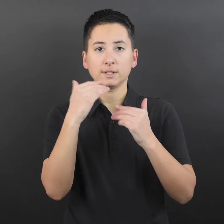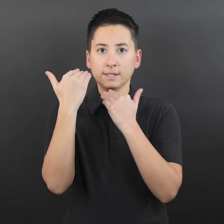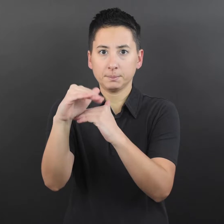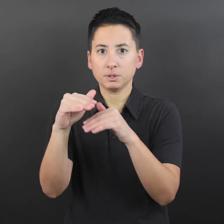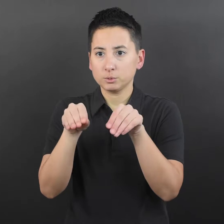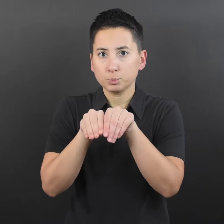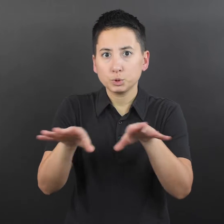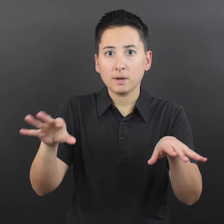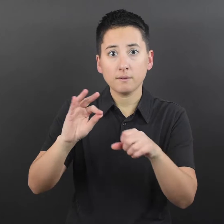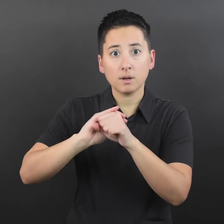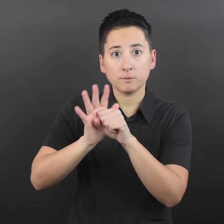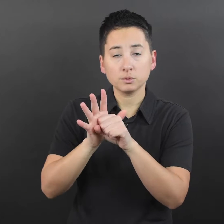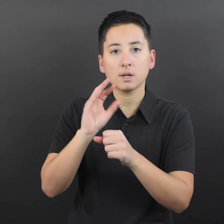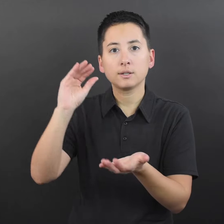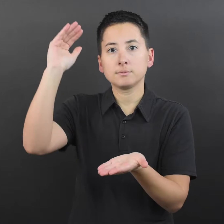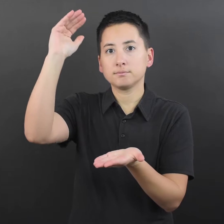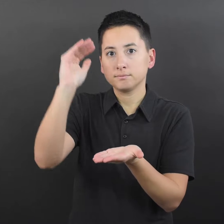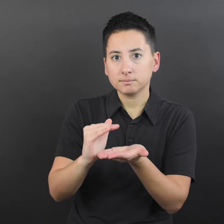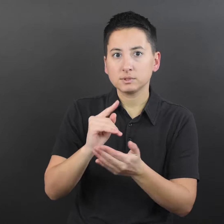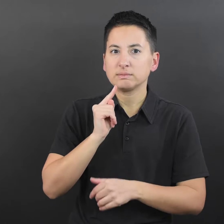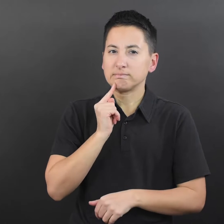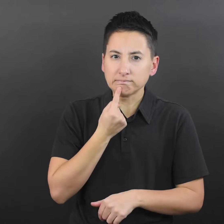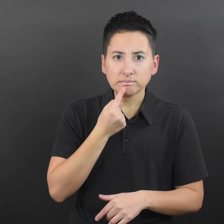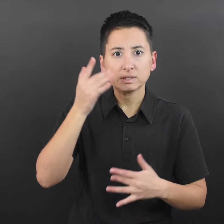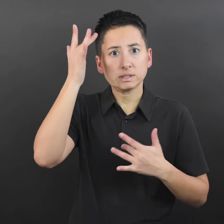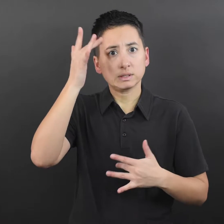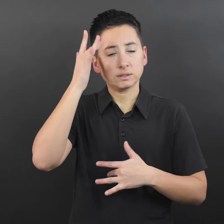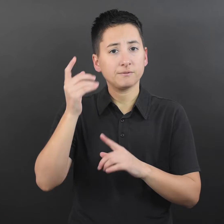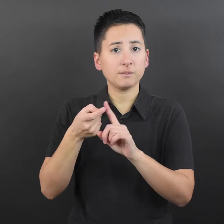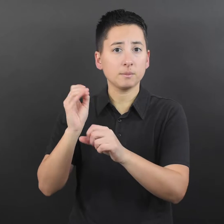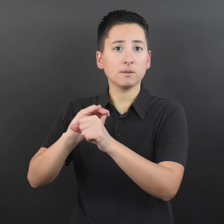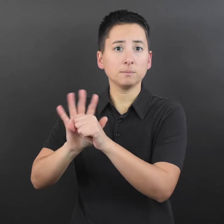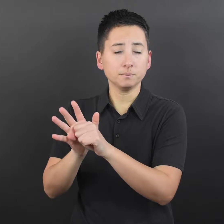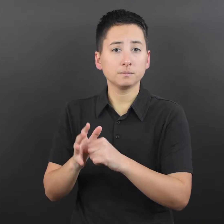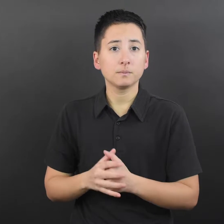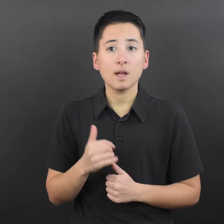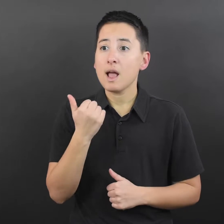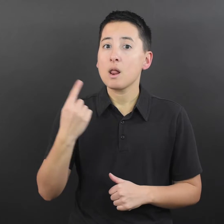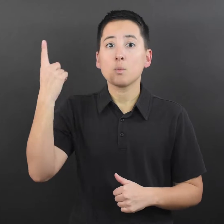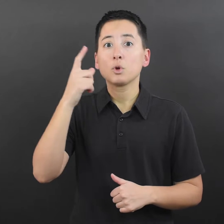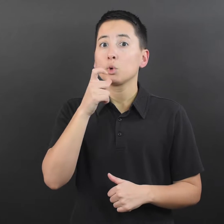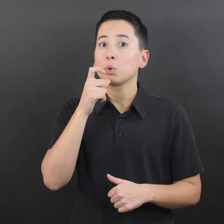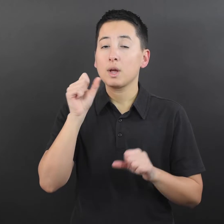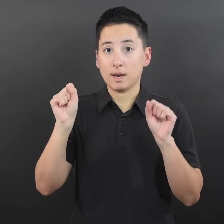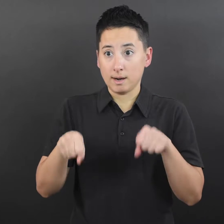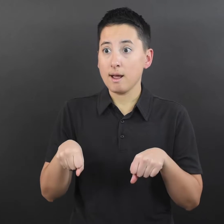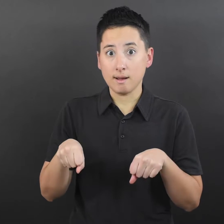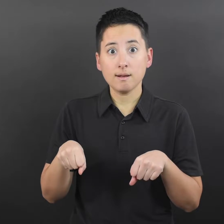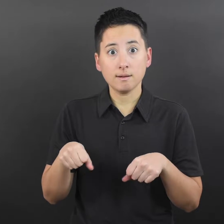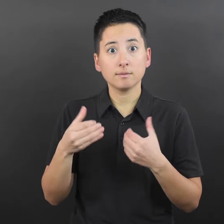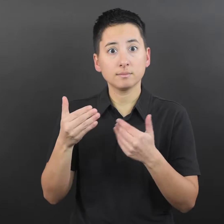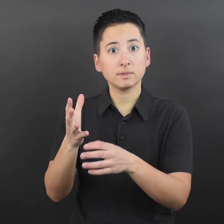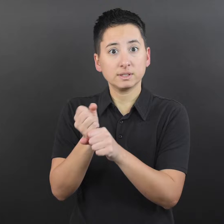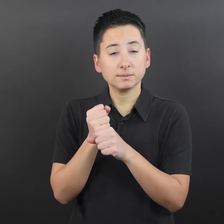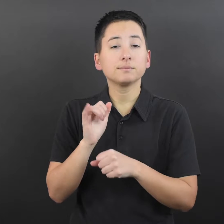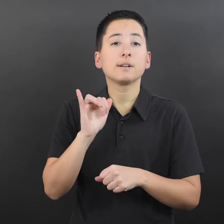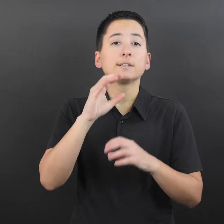Vaccination limits the spread of SARS-CoV-2 and markedly decreases severe illness from COVID-19.